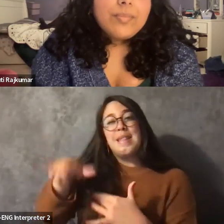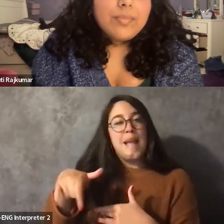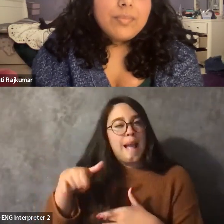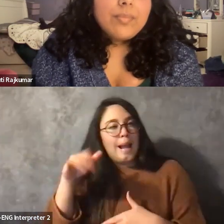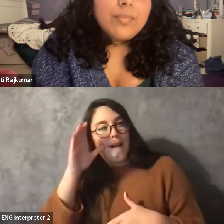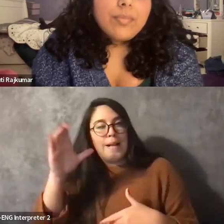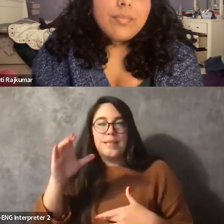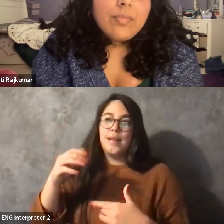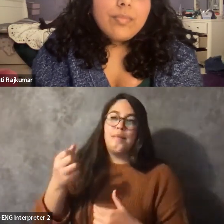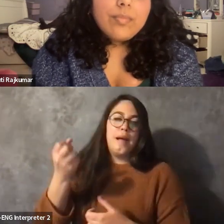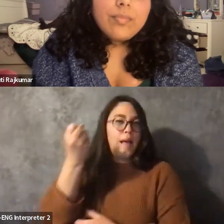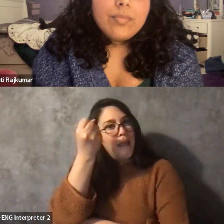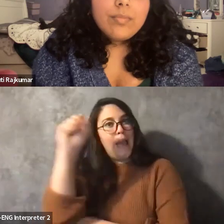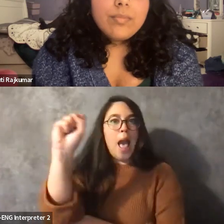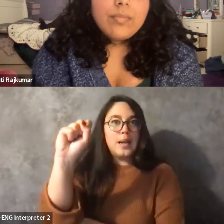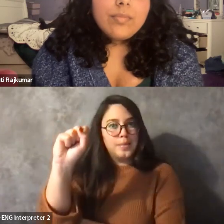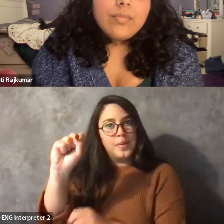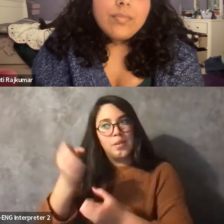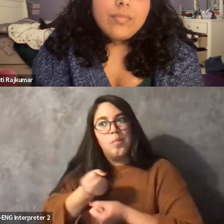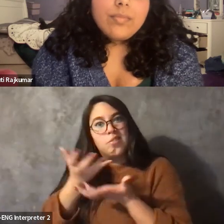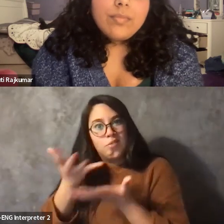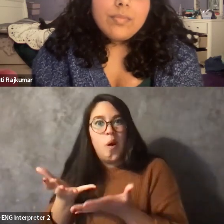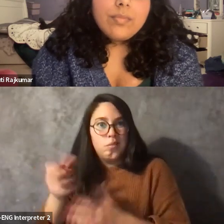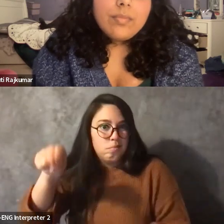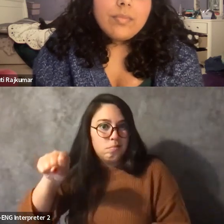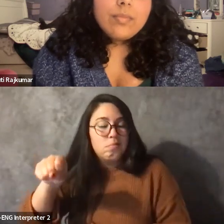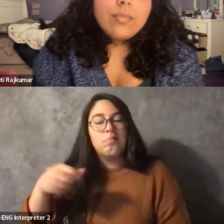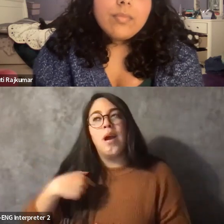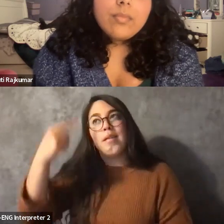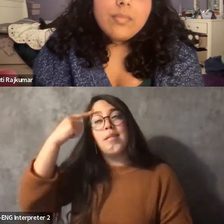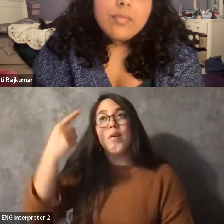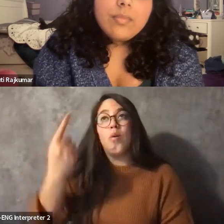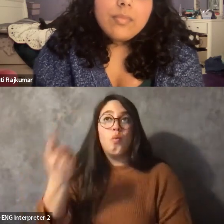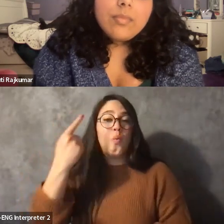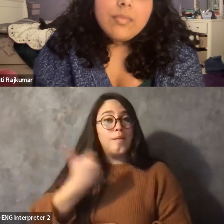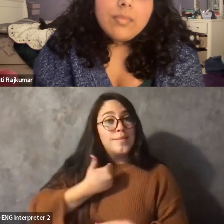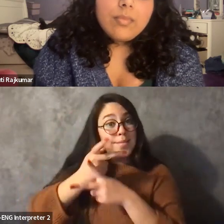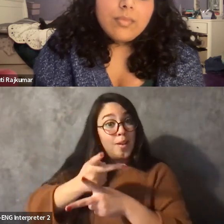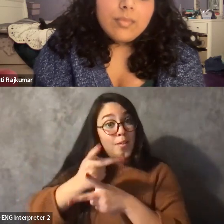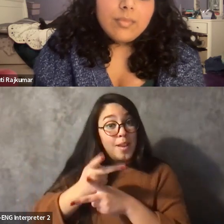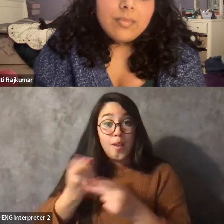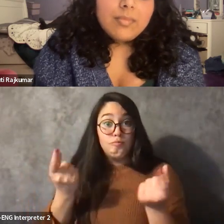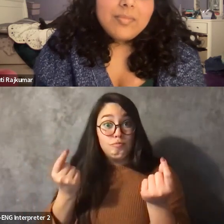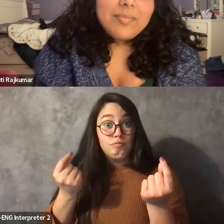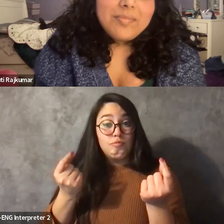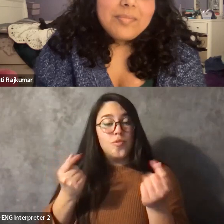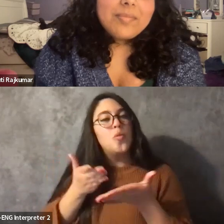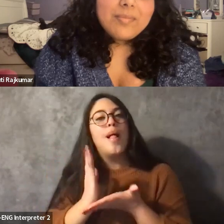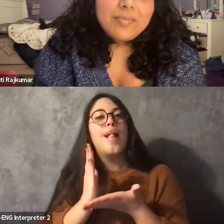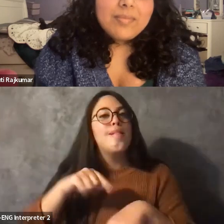I think that like one of my self-care tips is giving myself time to socialize and spend time